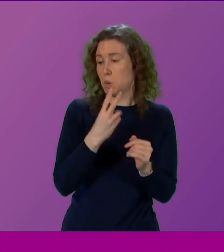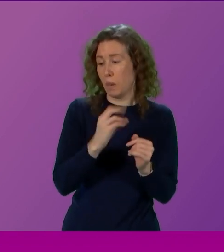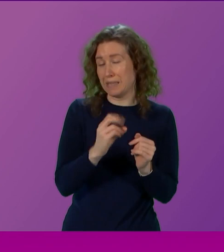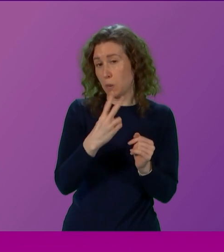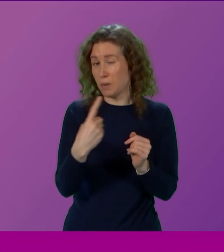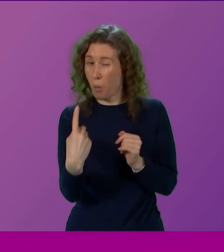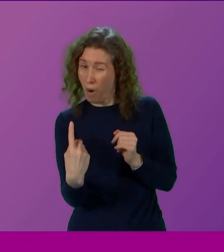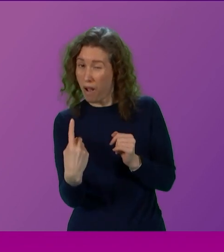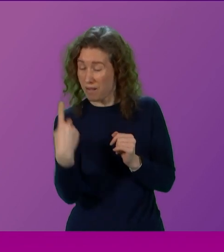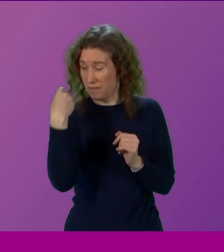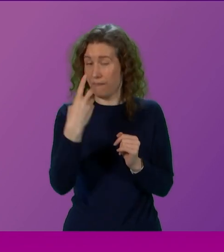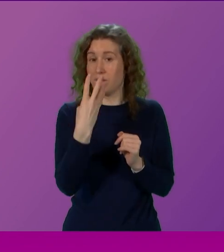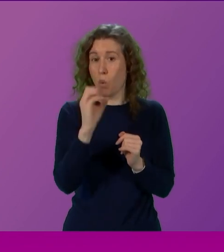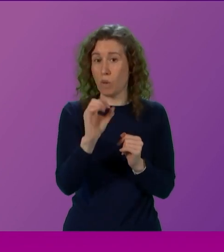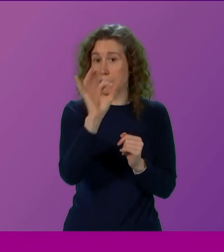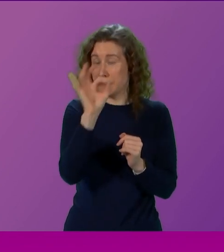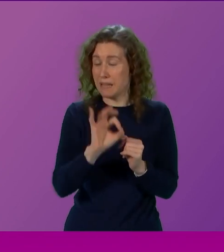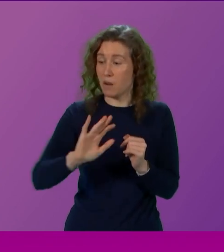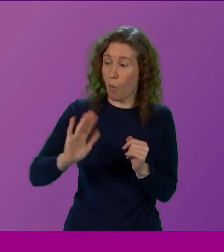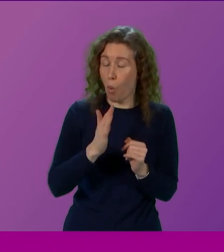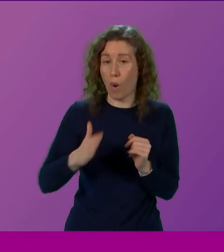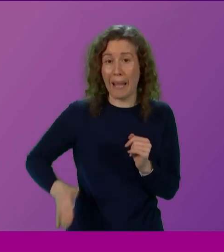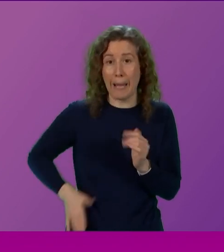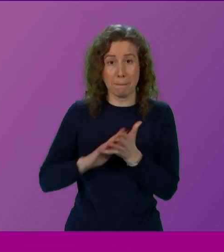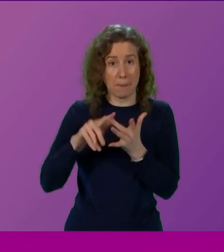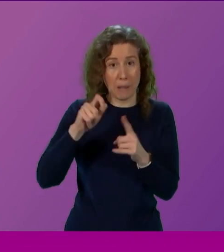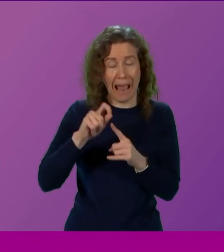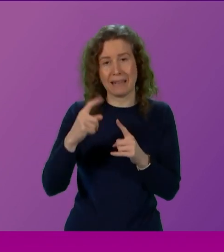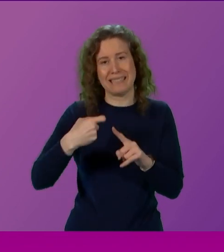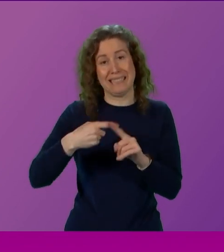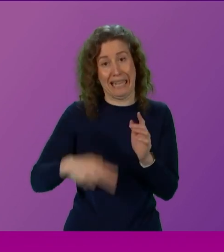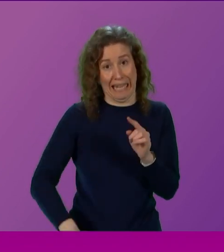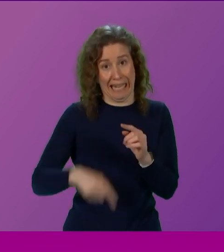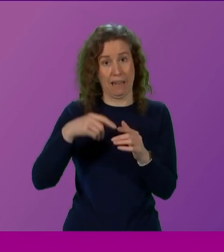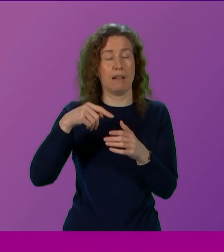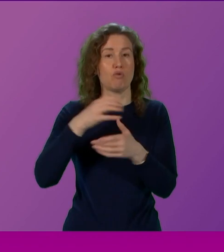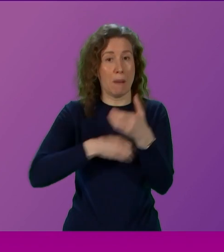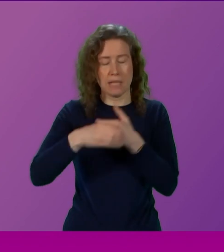40 per cent of all hip and knee replacements were done privately. Each and every one of the health